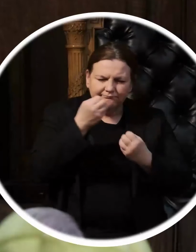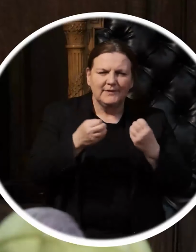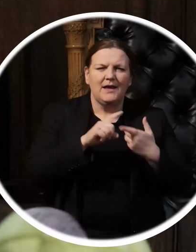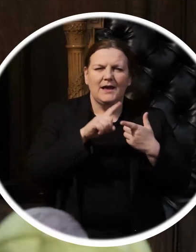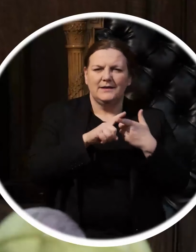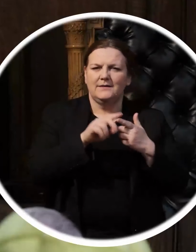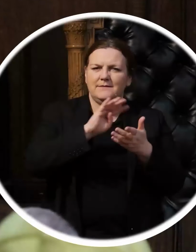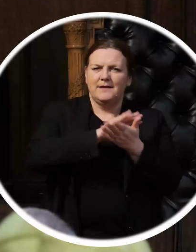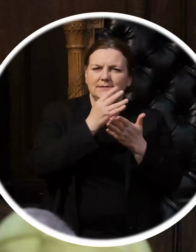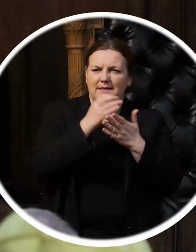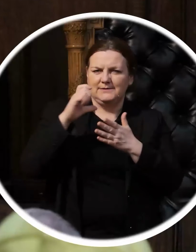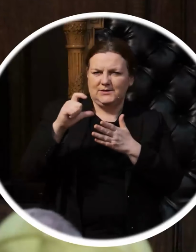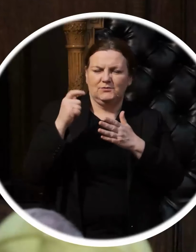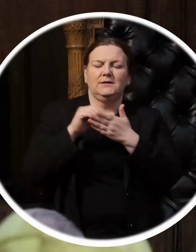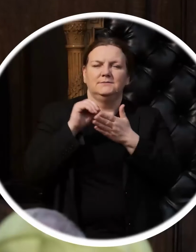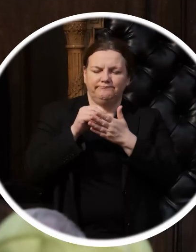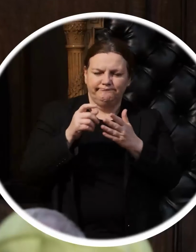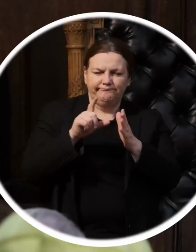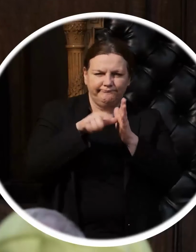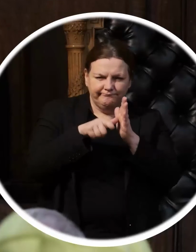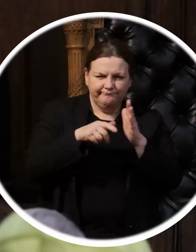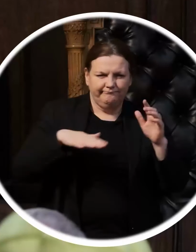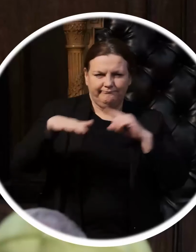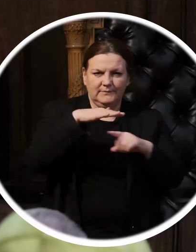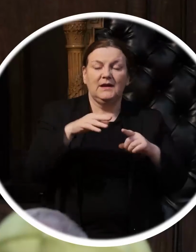She completed her doctoral thesis 'Building the Great Northern Railway